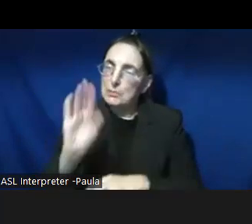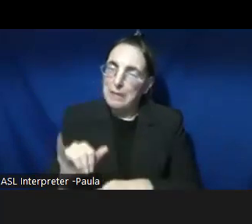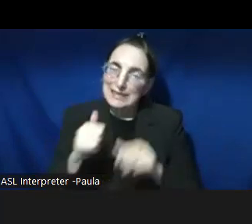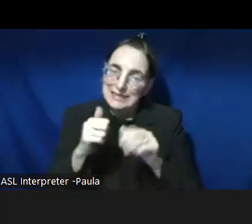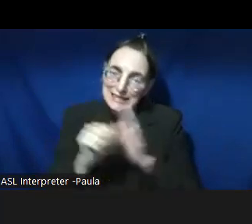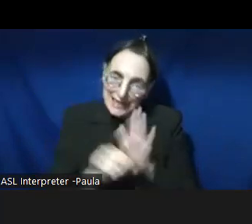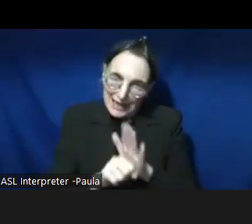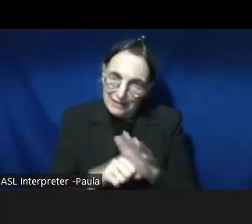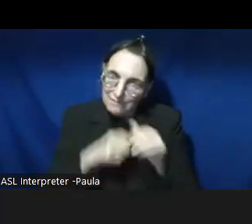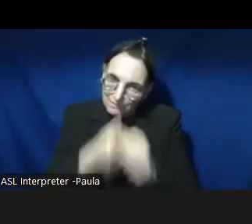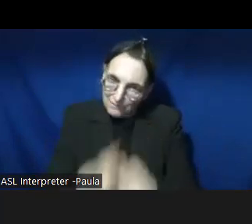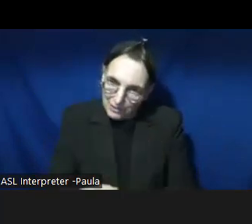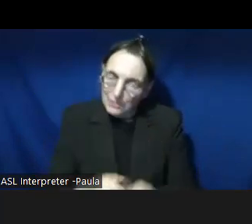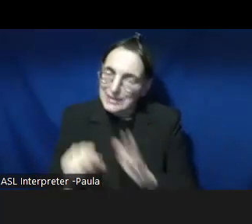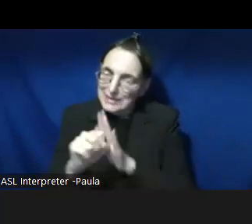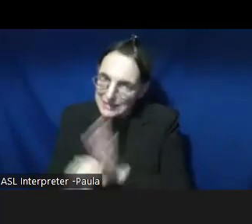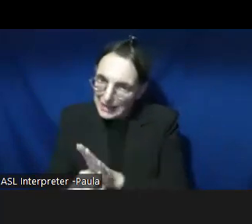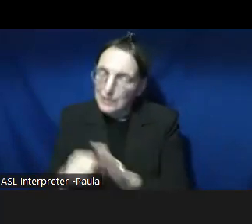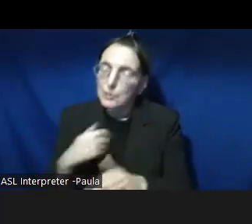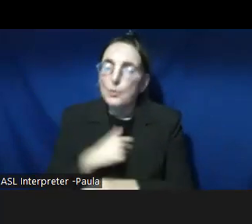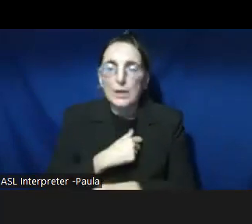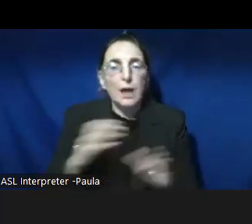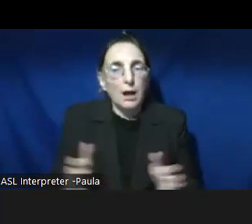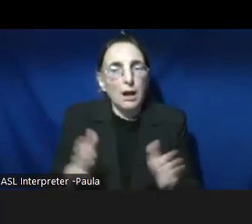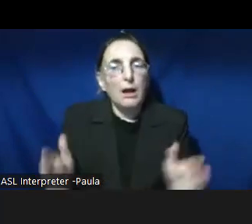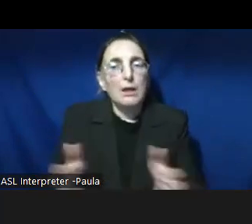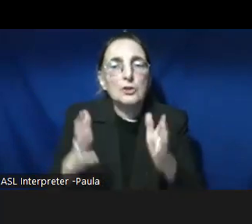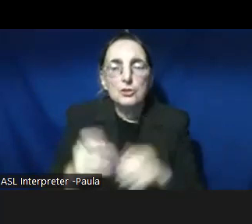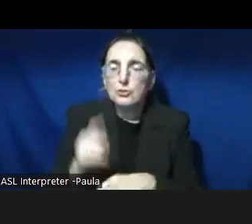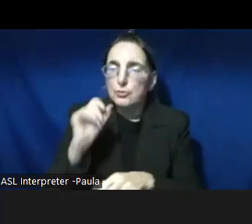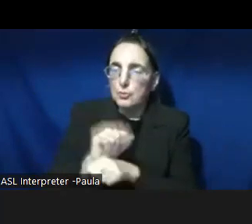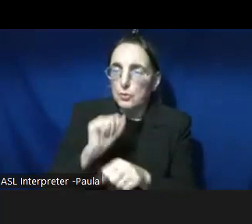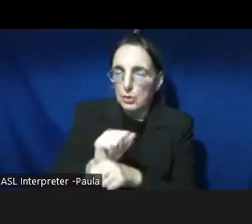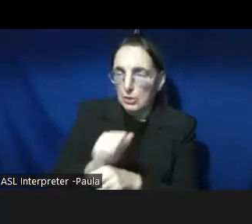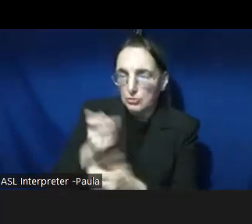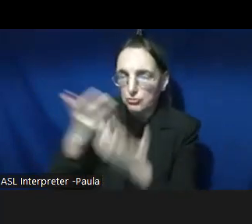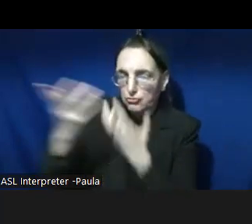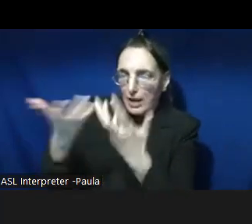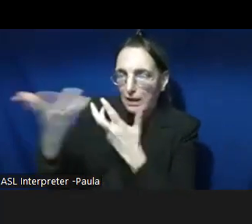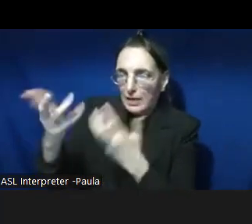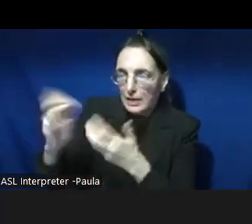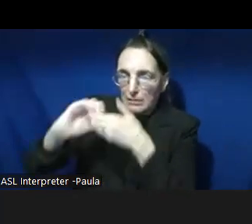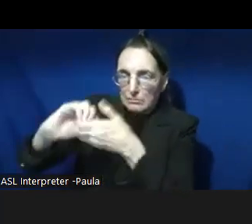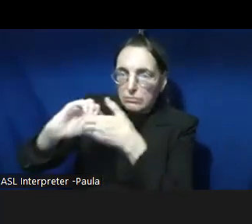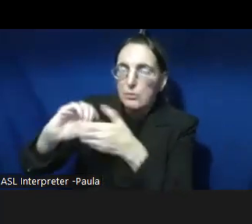to work directly with your state Medicaid agency.